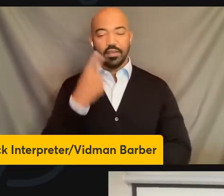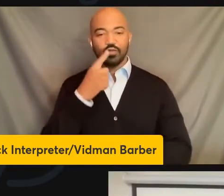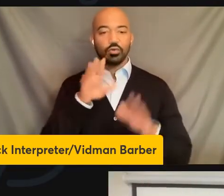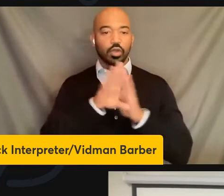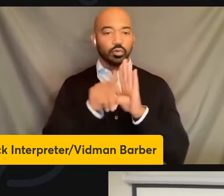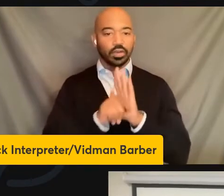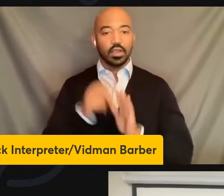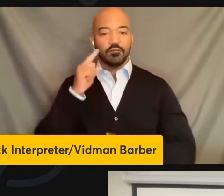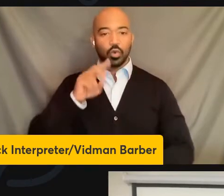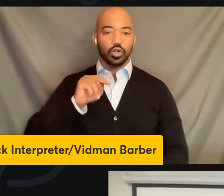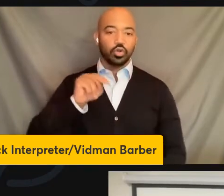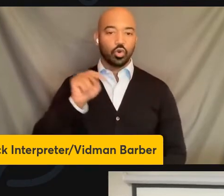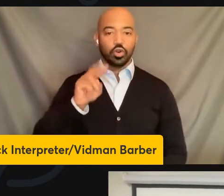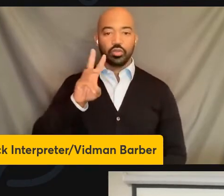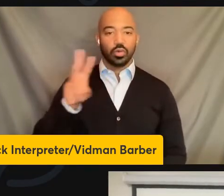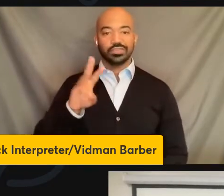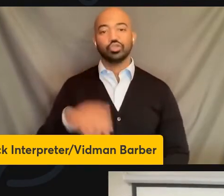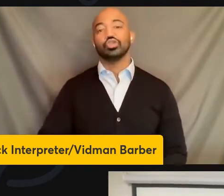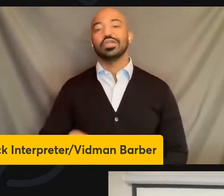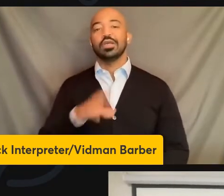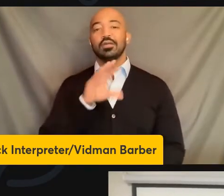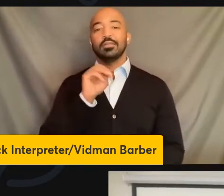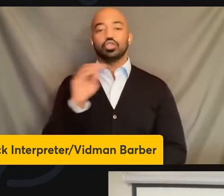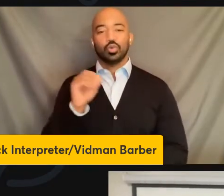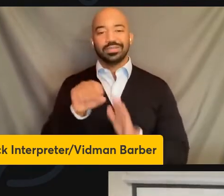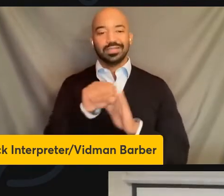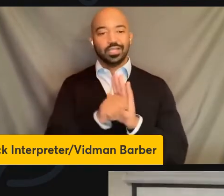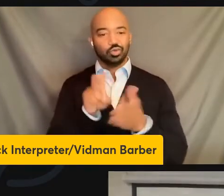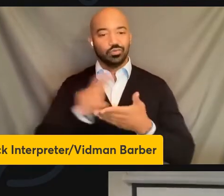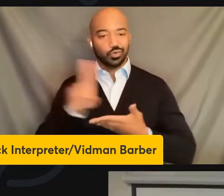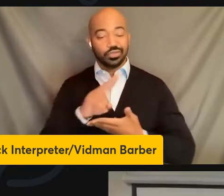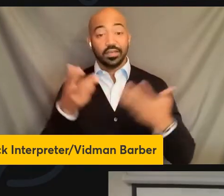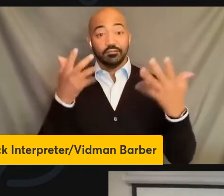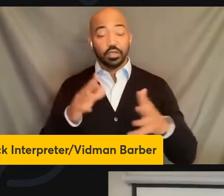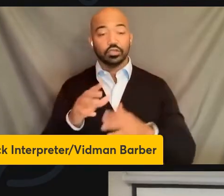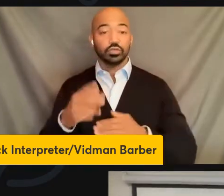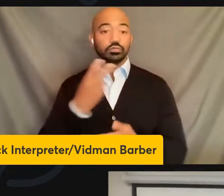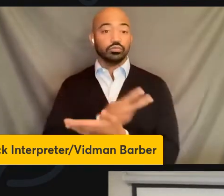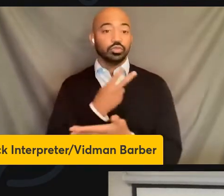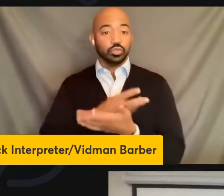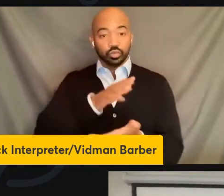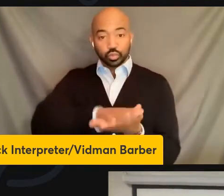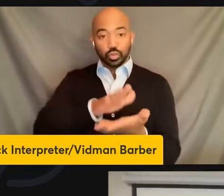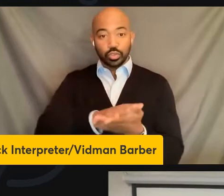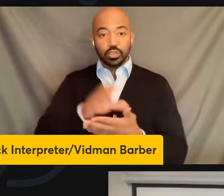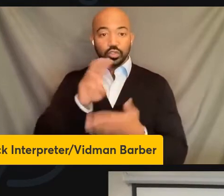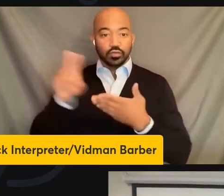Northwestern Missouri State University. He then went on to graduate school at the University of Iowa, where he developed a